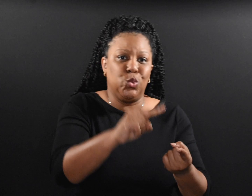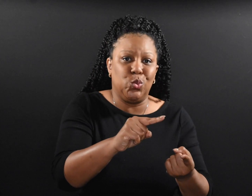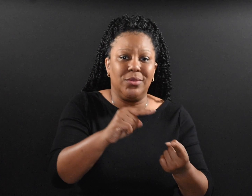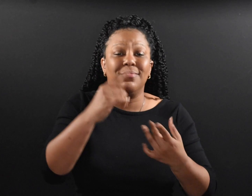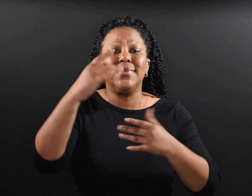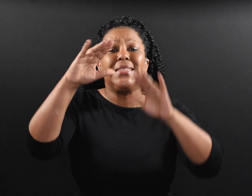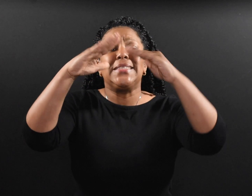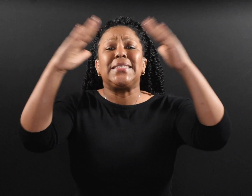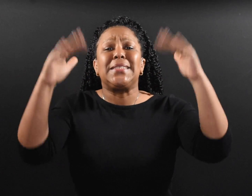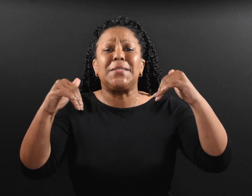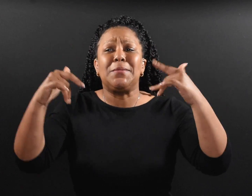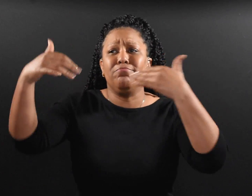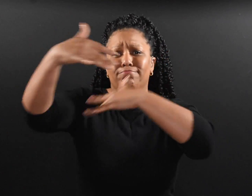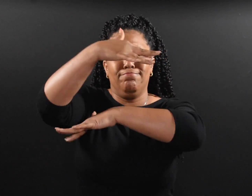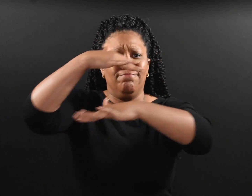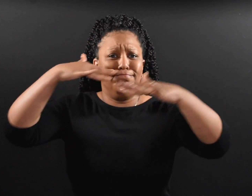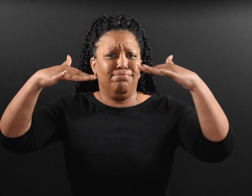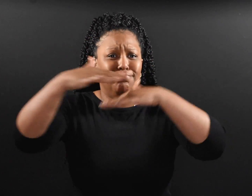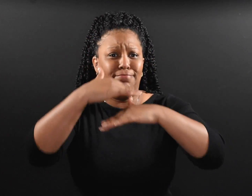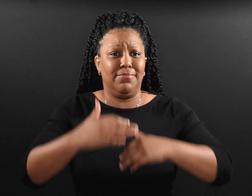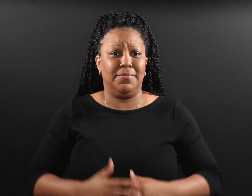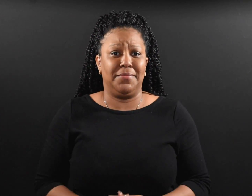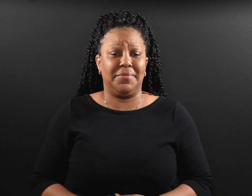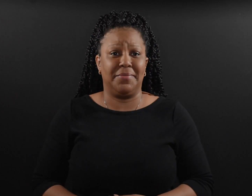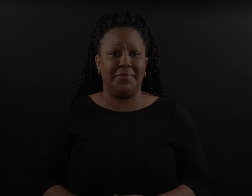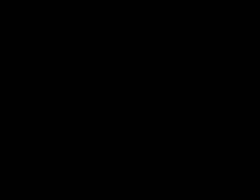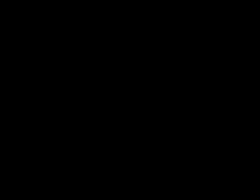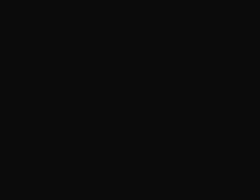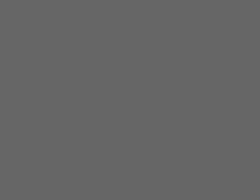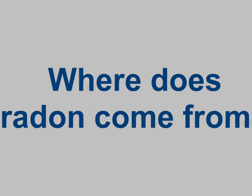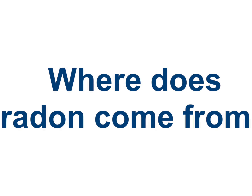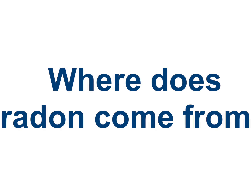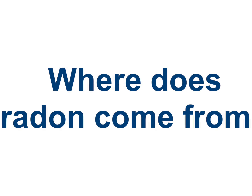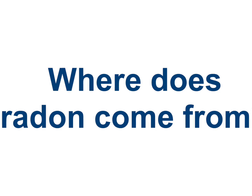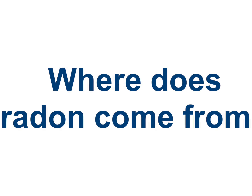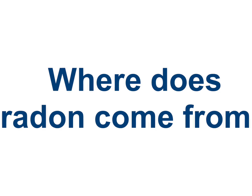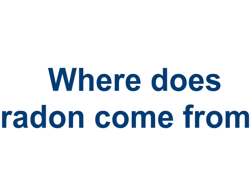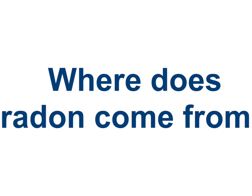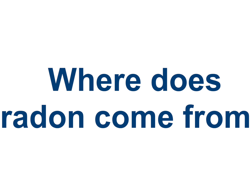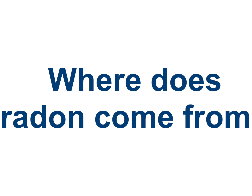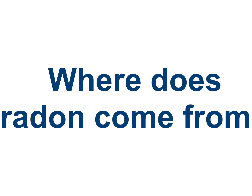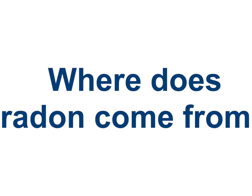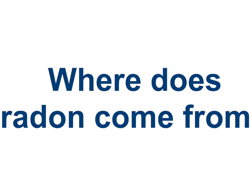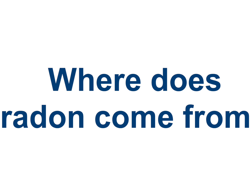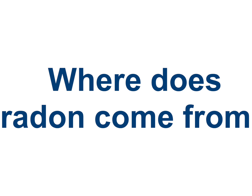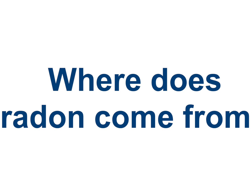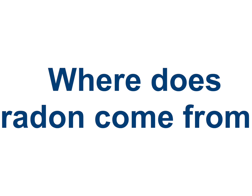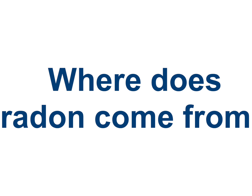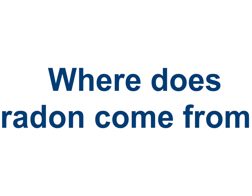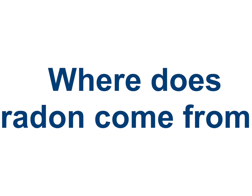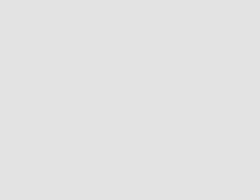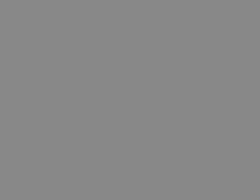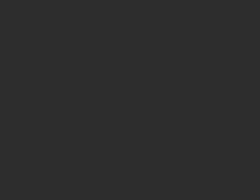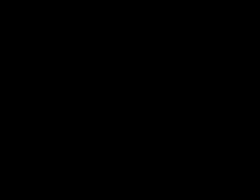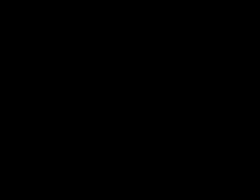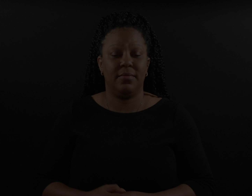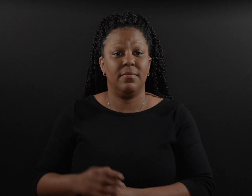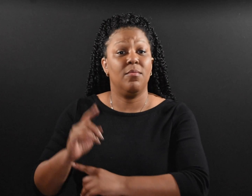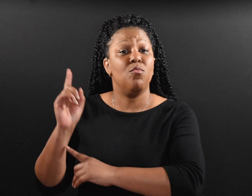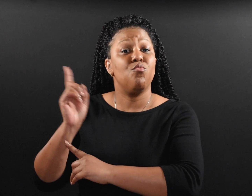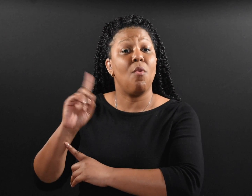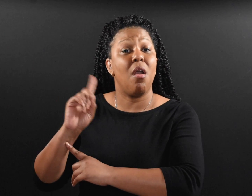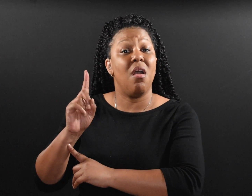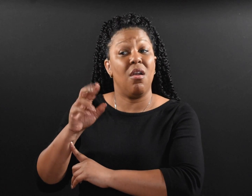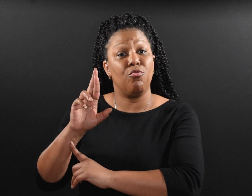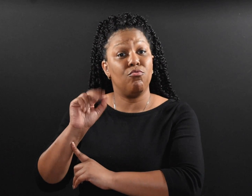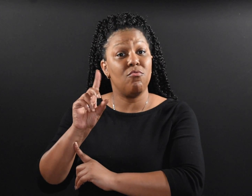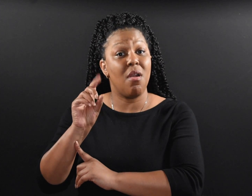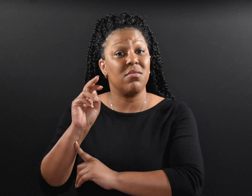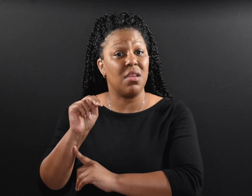Radon can be reduced with a mitigation system. Where does radon come from?